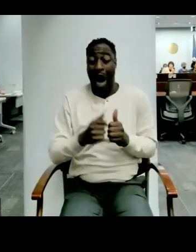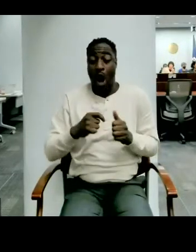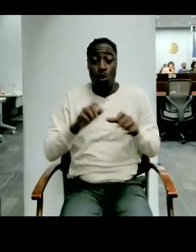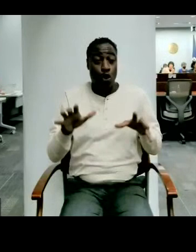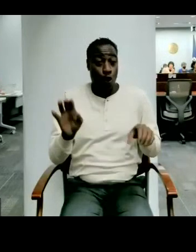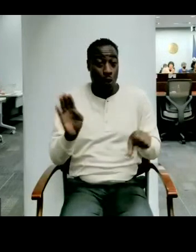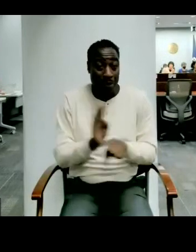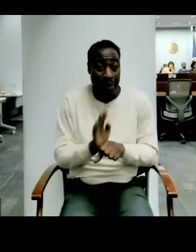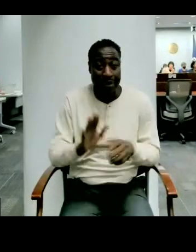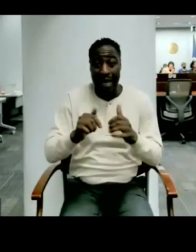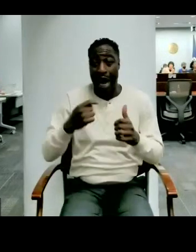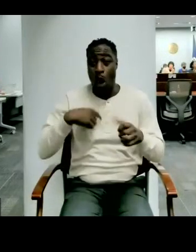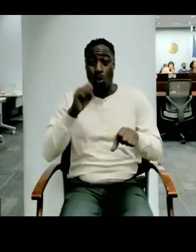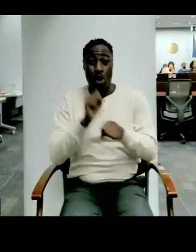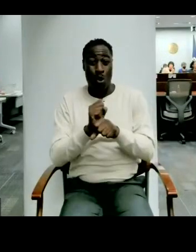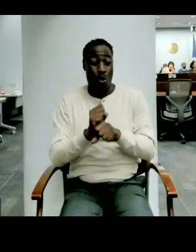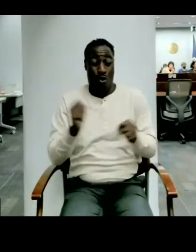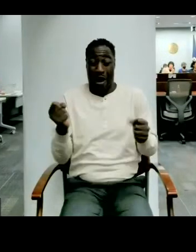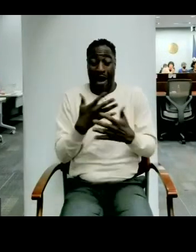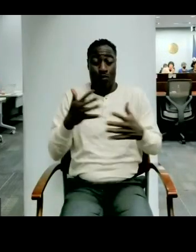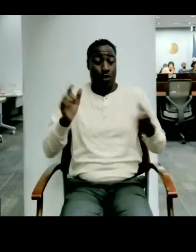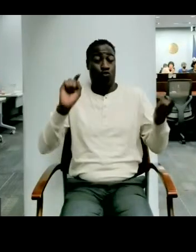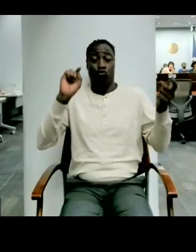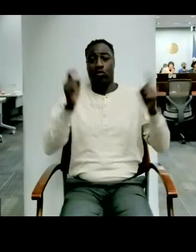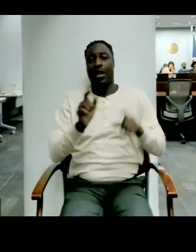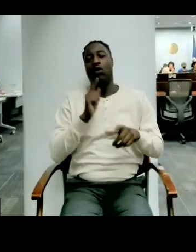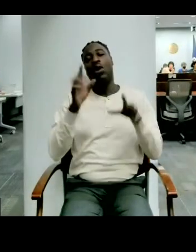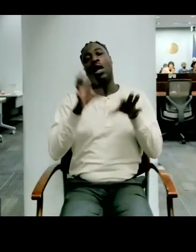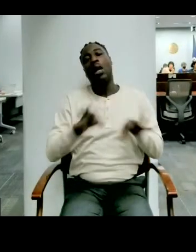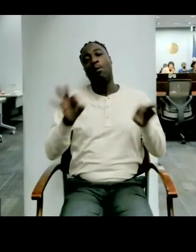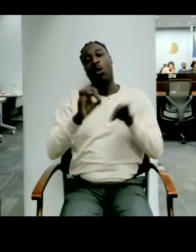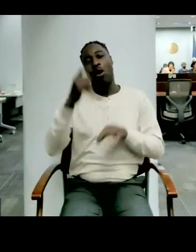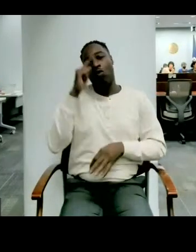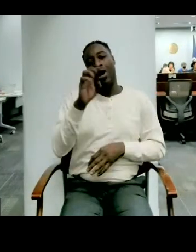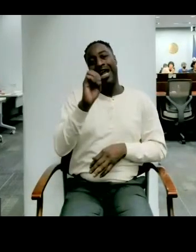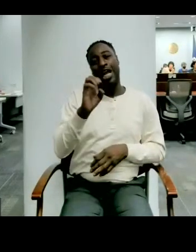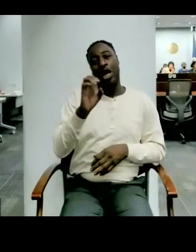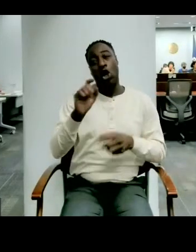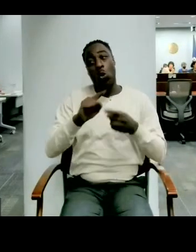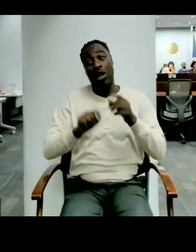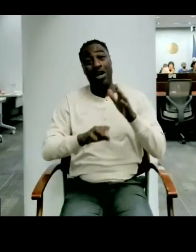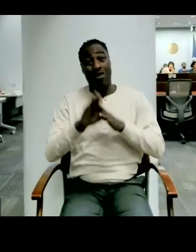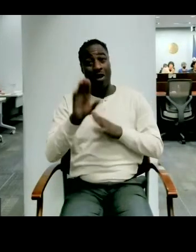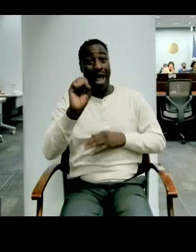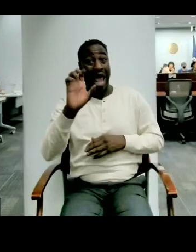And I think that it's really important for the EEOC when developing SEP to